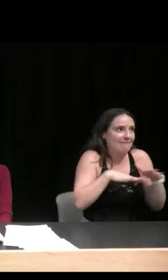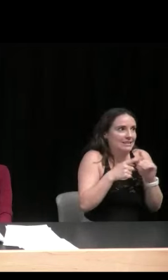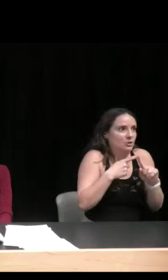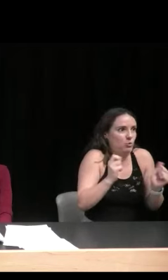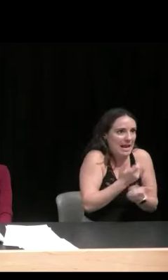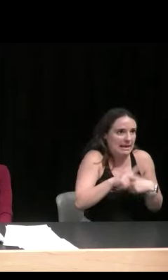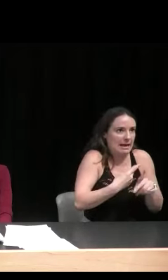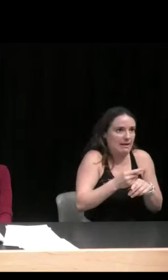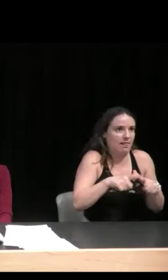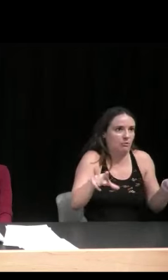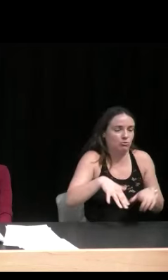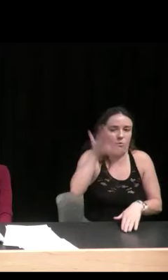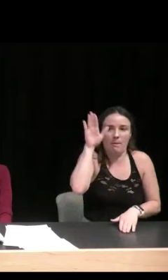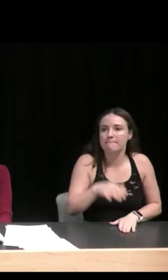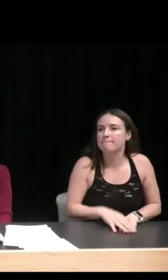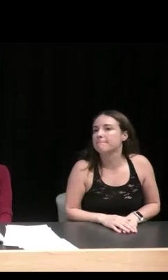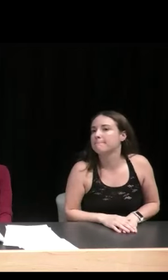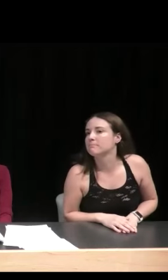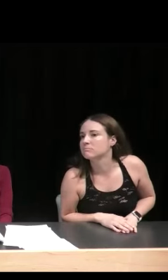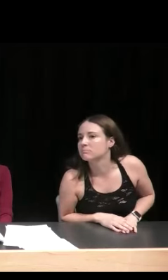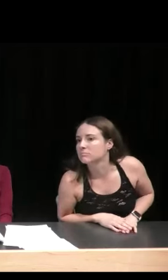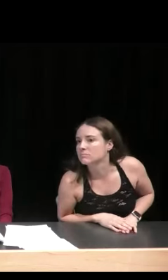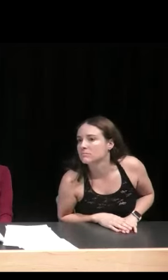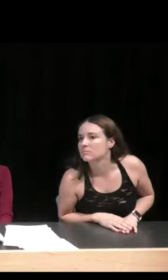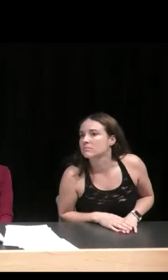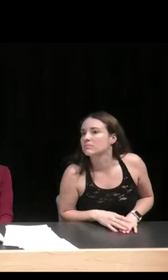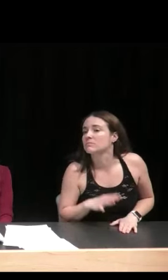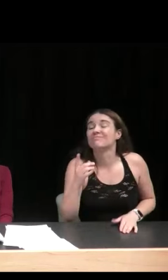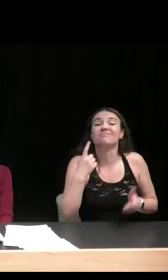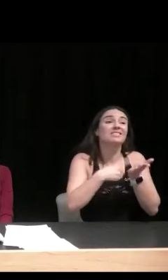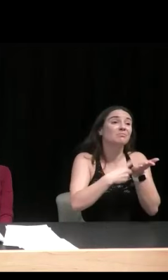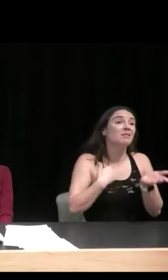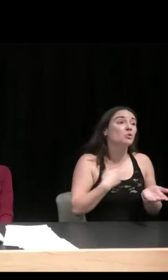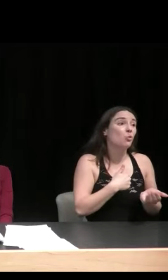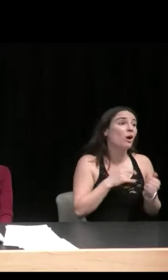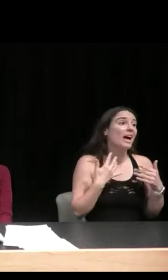can lead to a lot of delays so if you don't have any language as you're growing up that